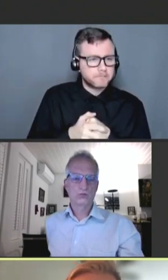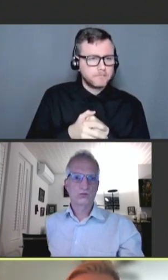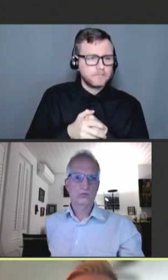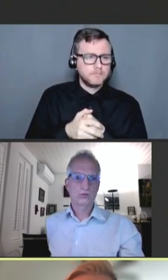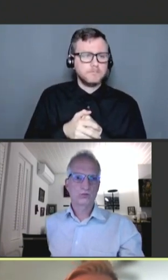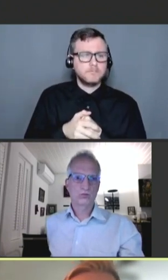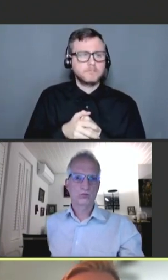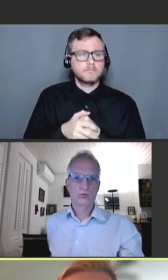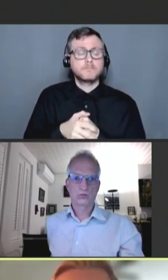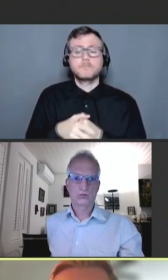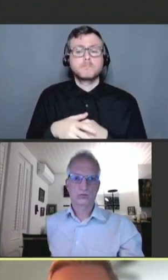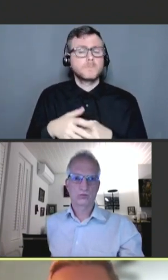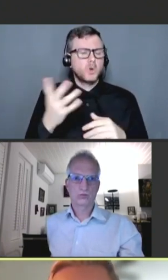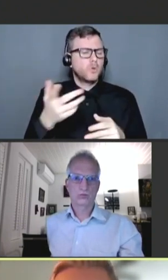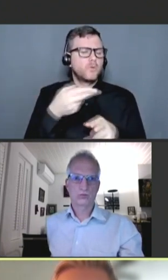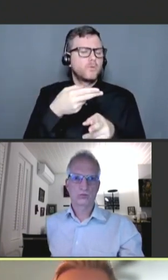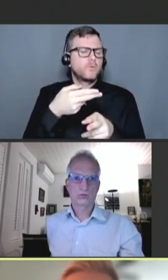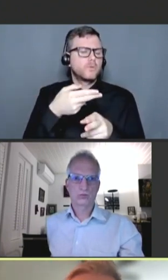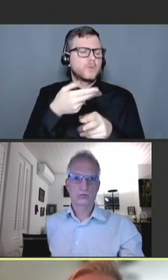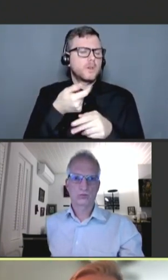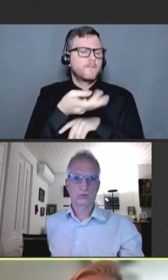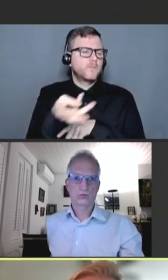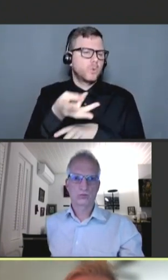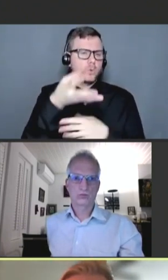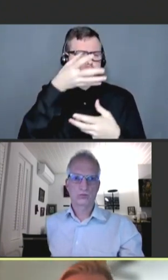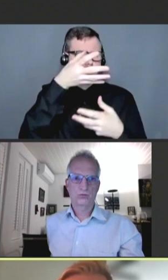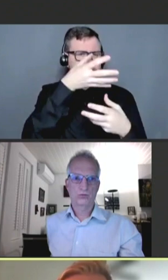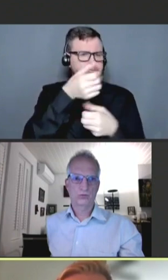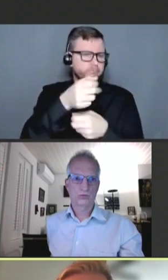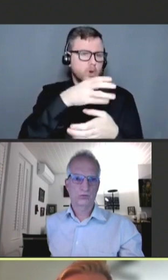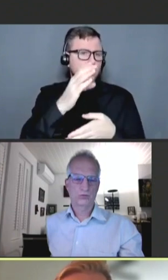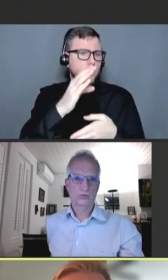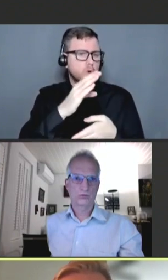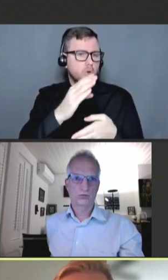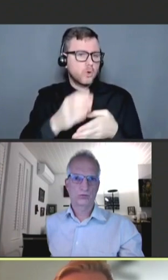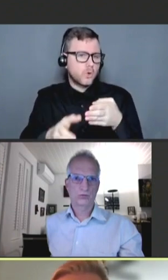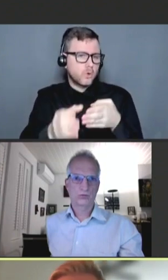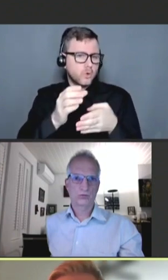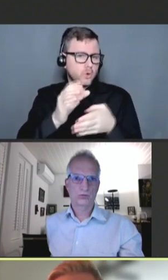So, just a few -- in conclusion -- I think are my take-home points here.